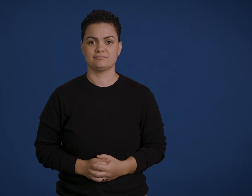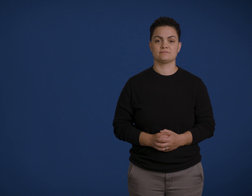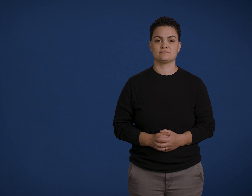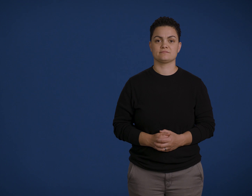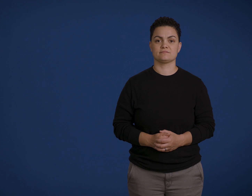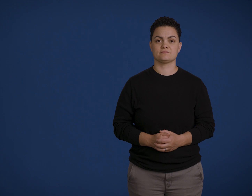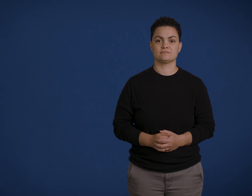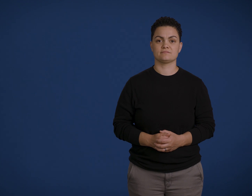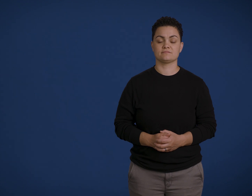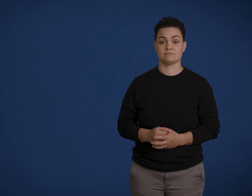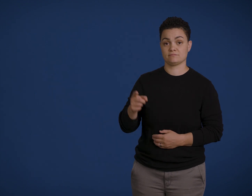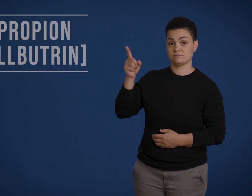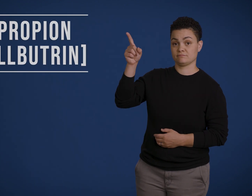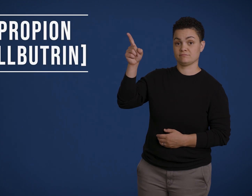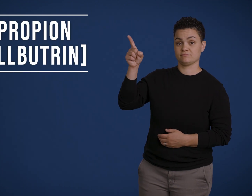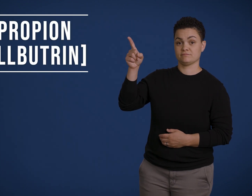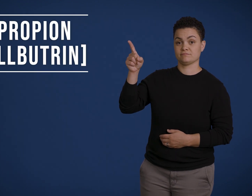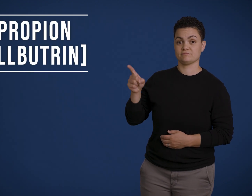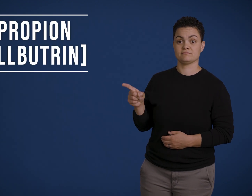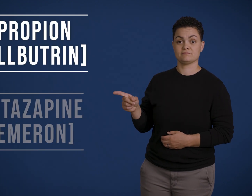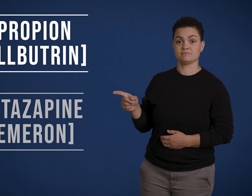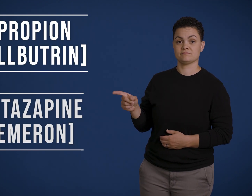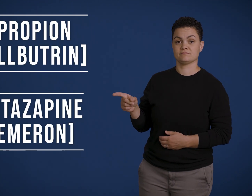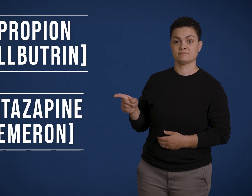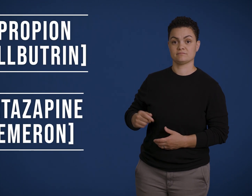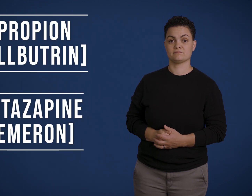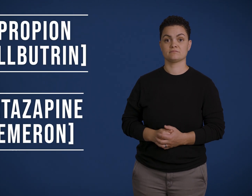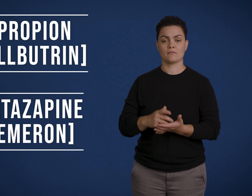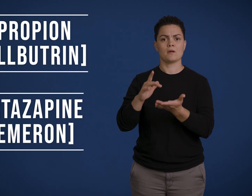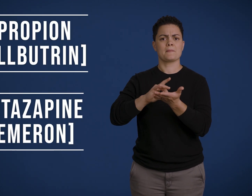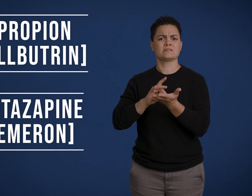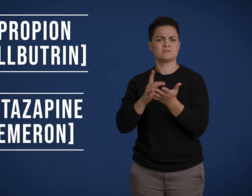The first medications I’d like to discuss are Bupropion, or Wellbutrin,